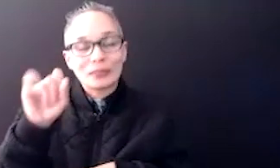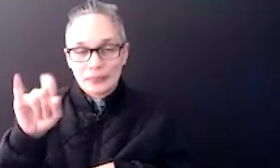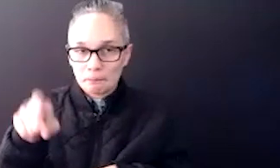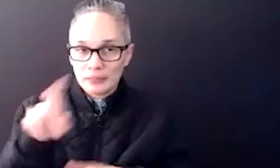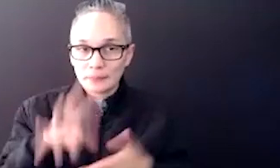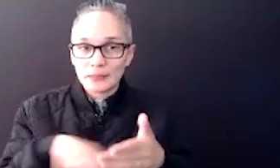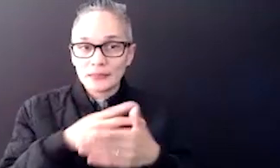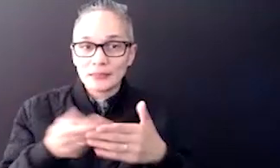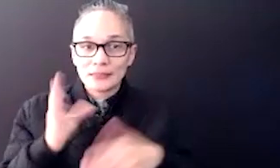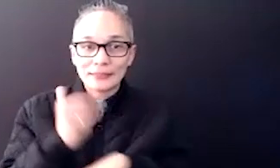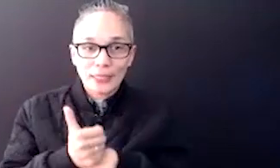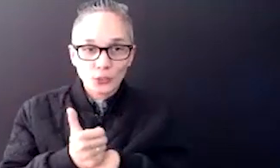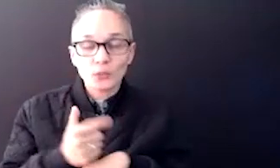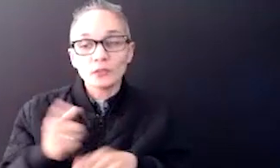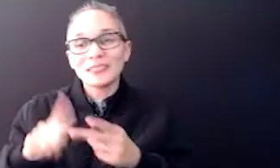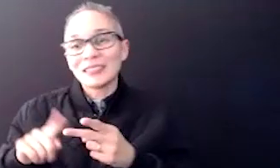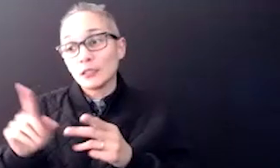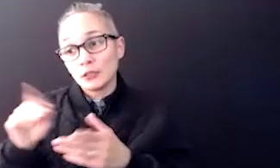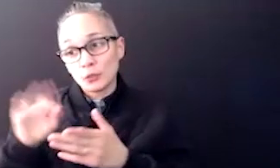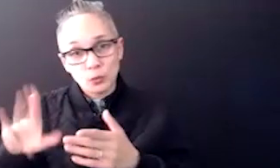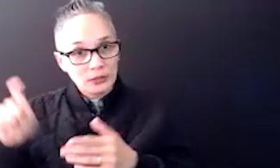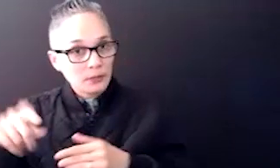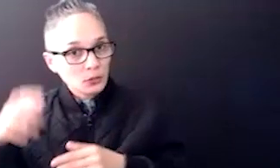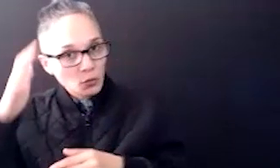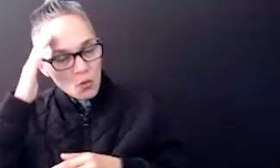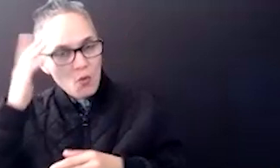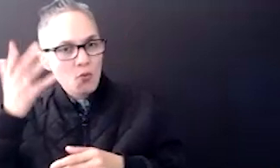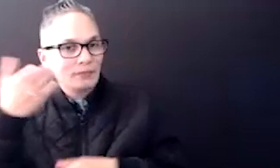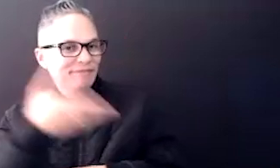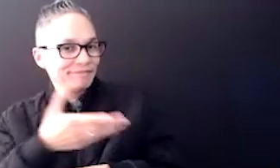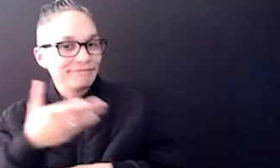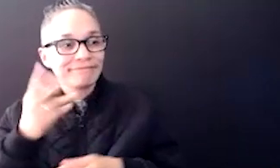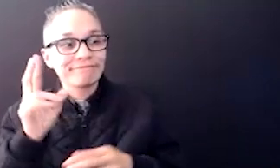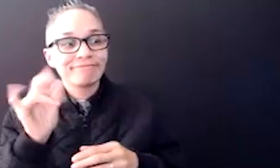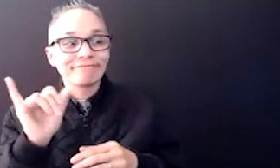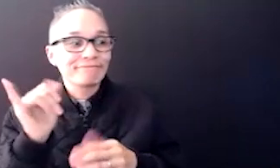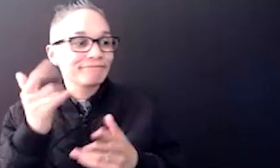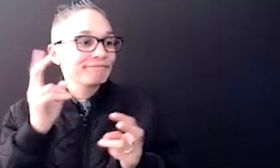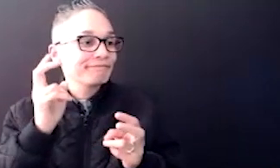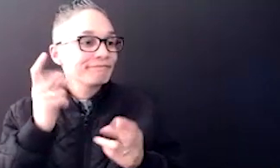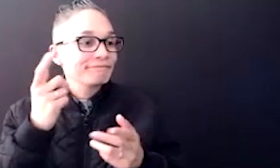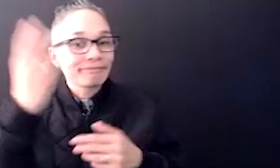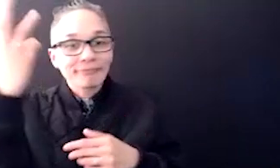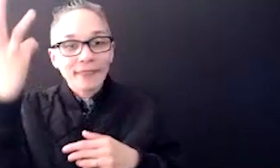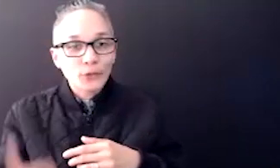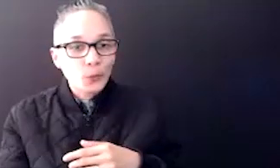Does need to be clear to students. And it does need to be predictable. So, you know, every Wednesday,